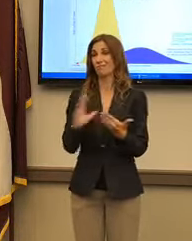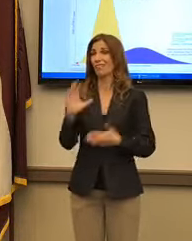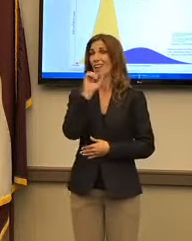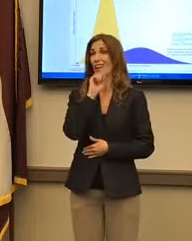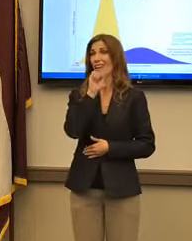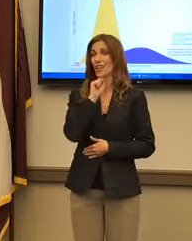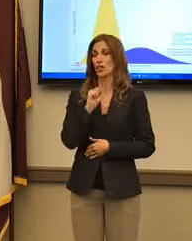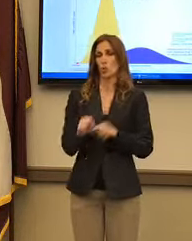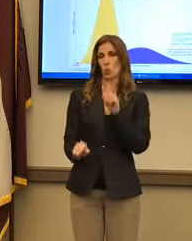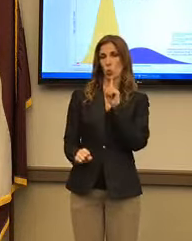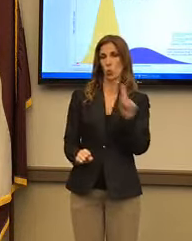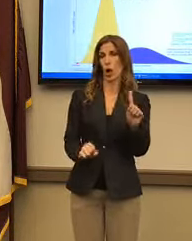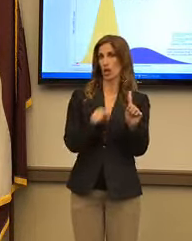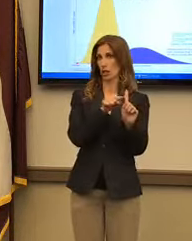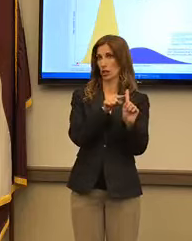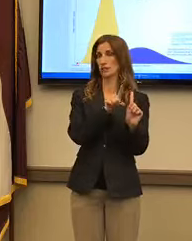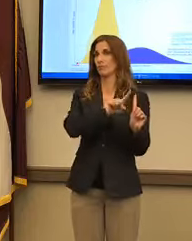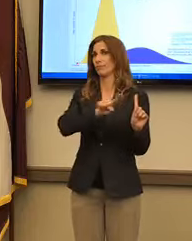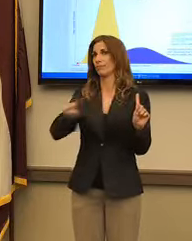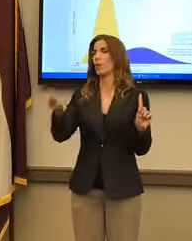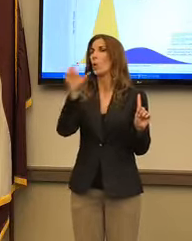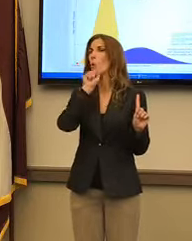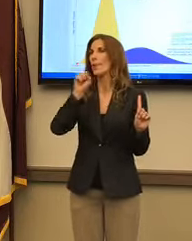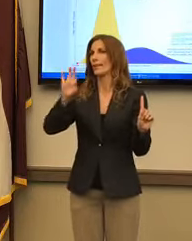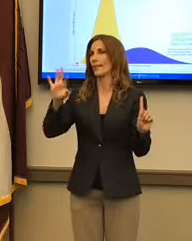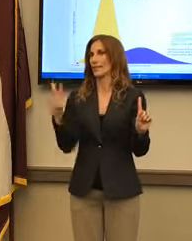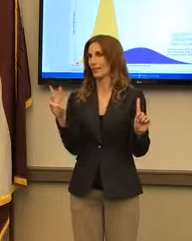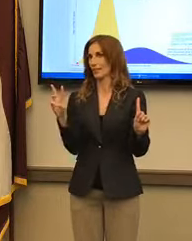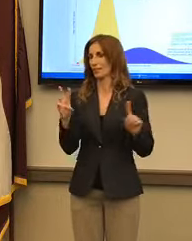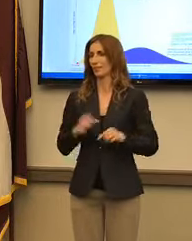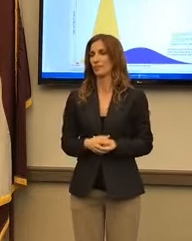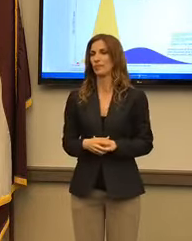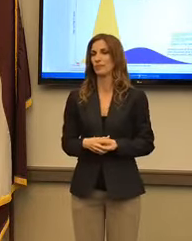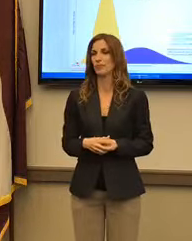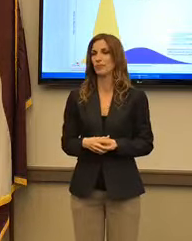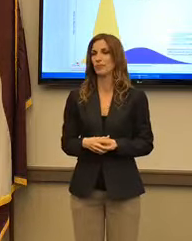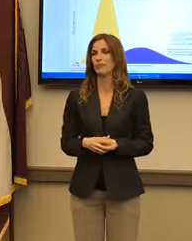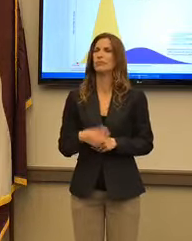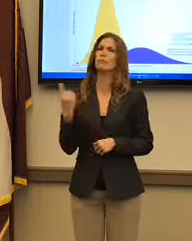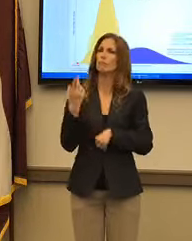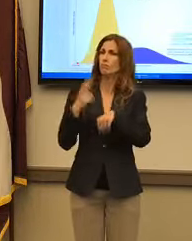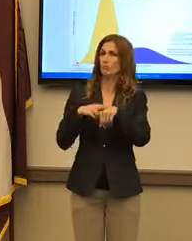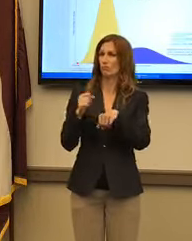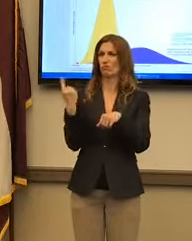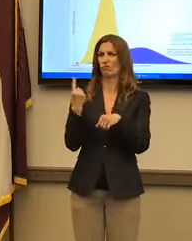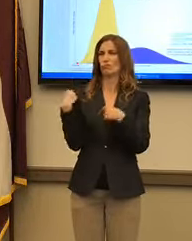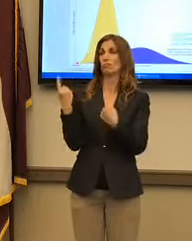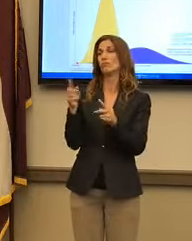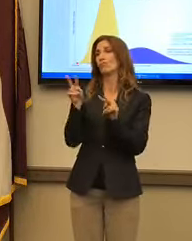from 1 year old to 96 years old and as always you can check our County map at